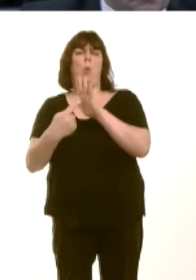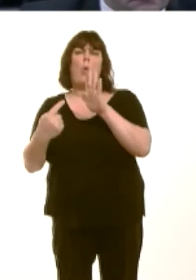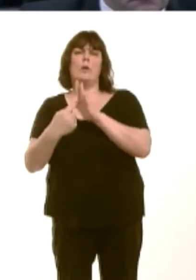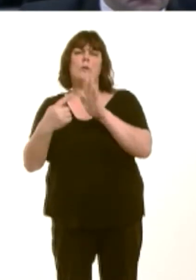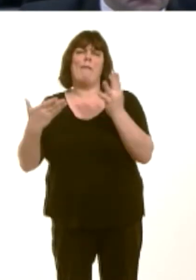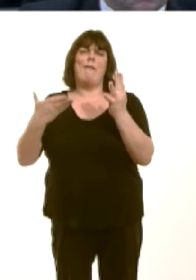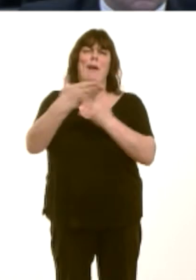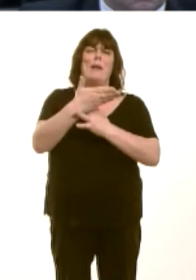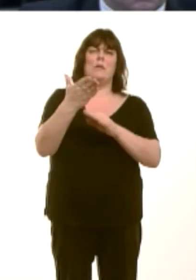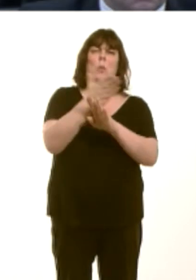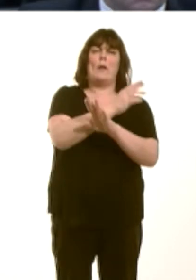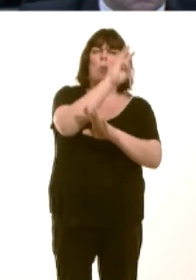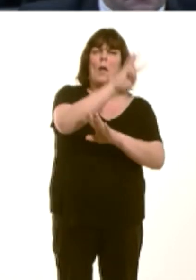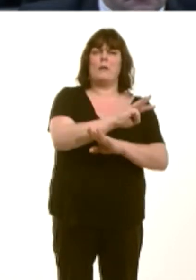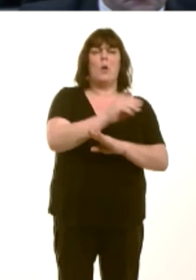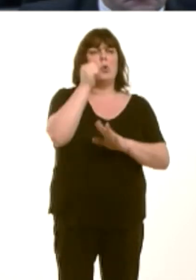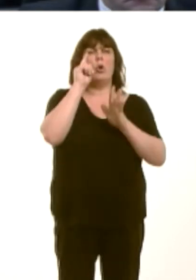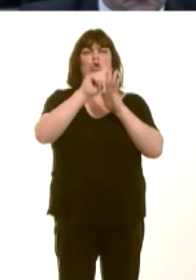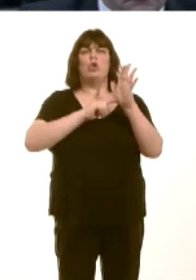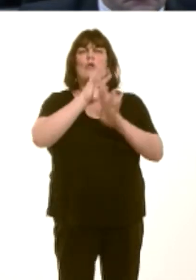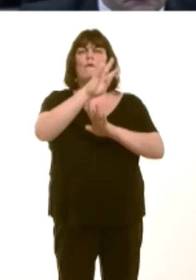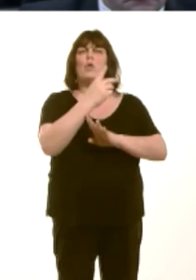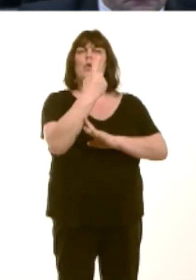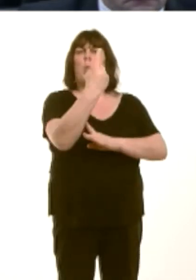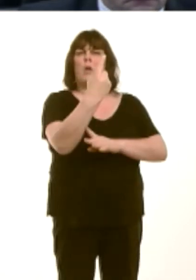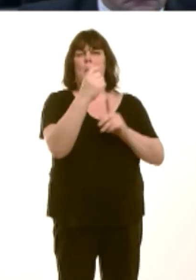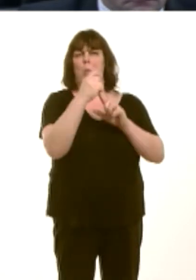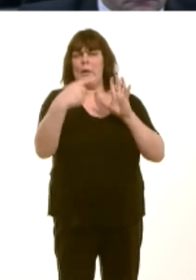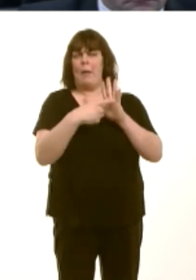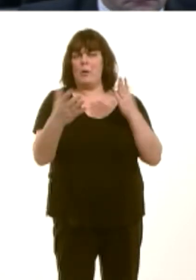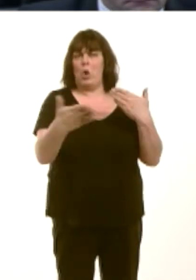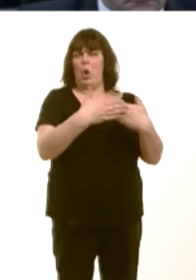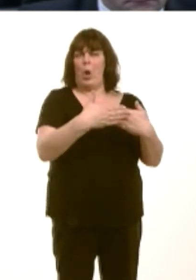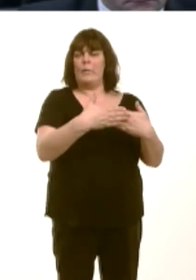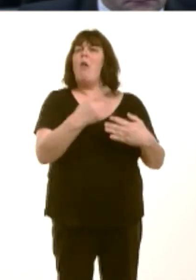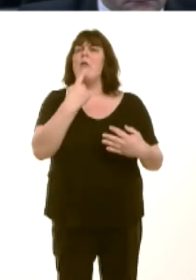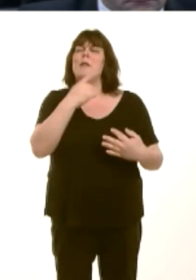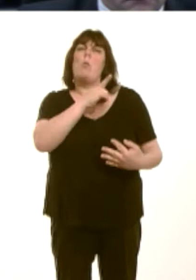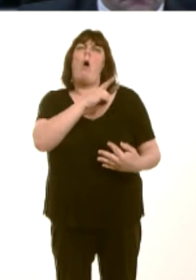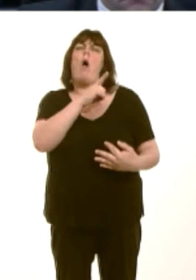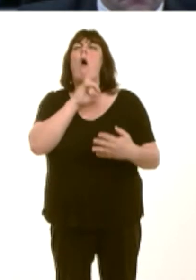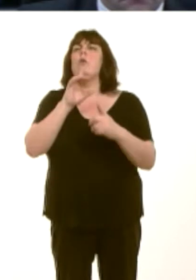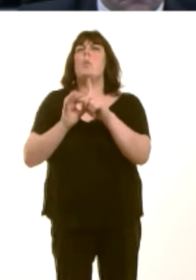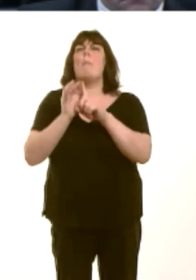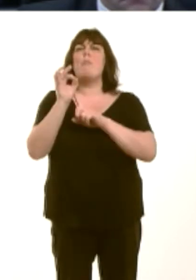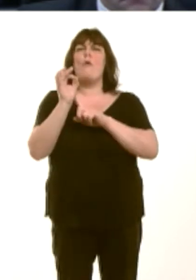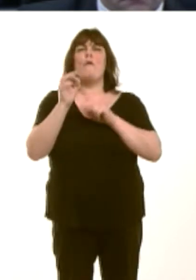one of the reasons given for closing junction 41 is so that we can improve road links to